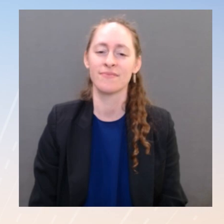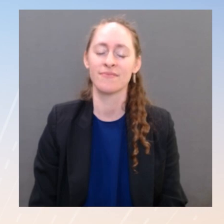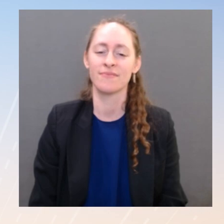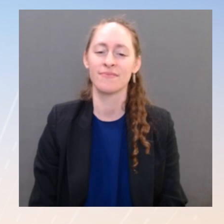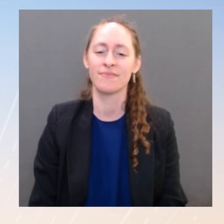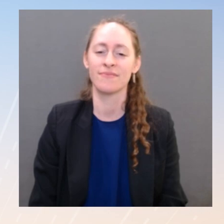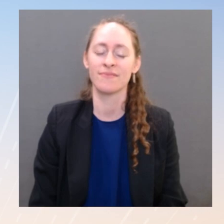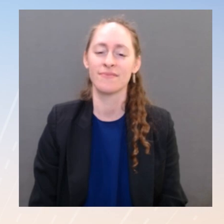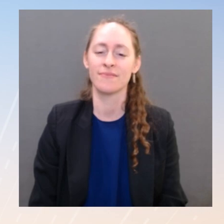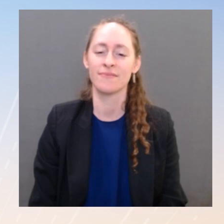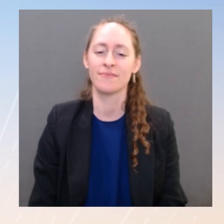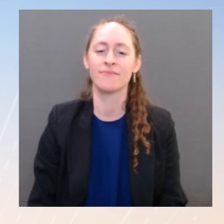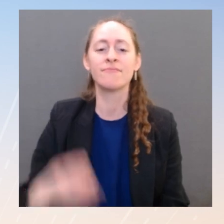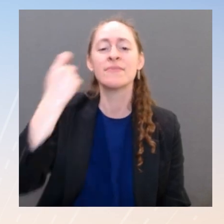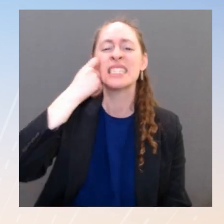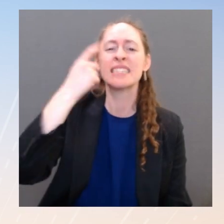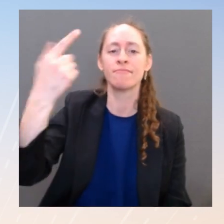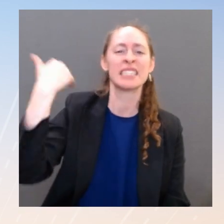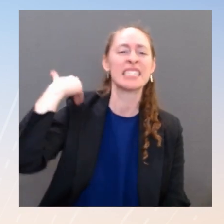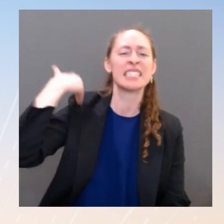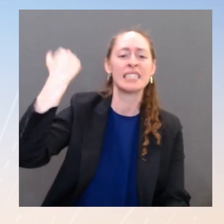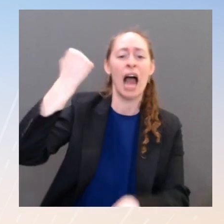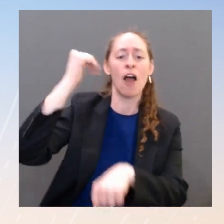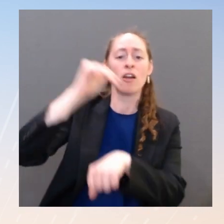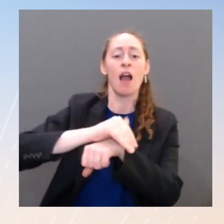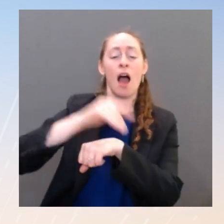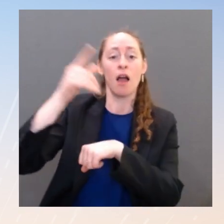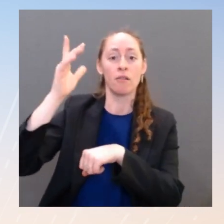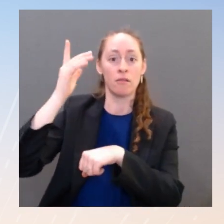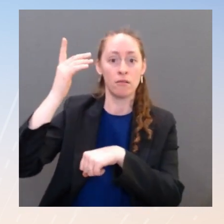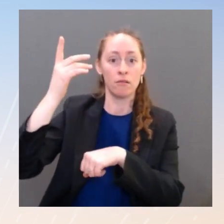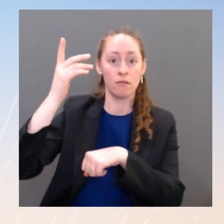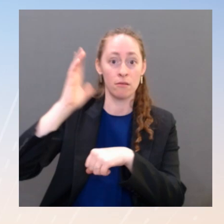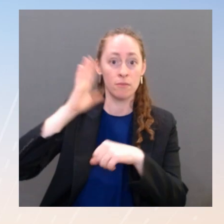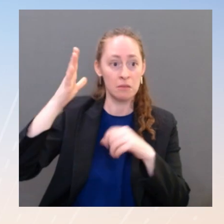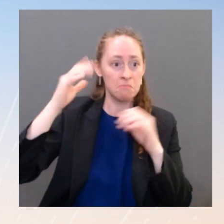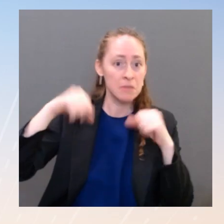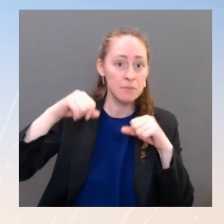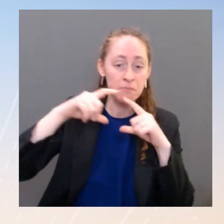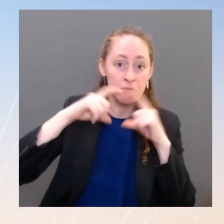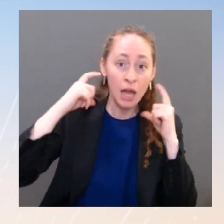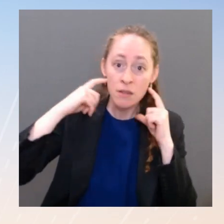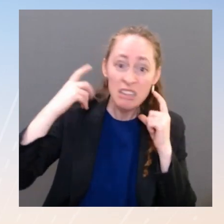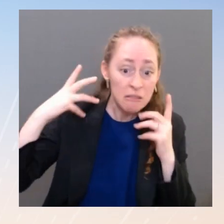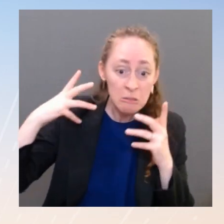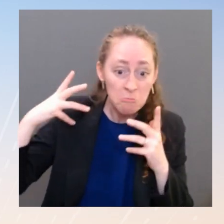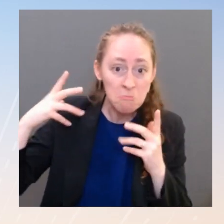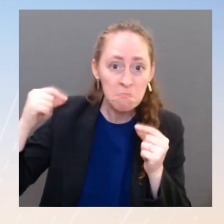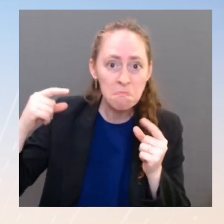Ms. Psaki: I would say we made decisions based on consultations with the President's physician, which I know I noted as well. He was wearing a mask